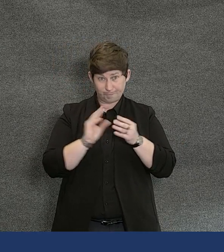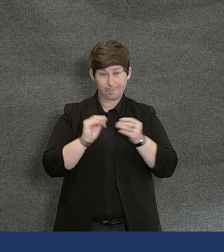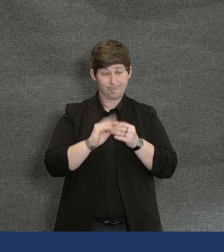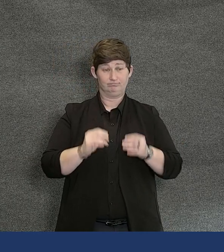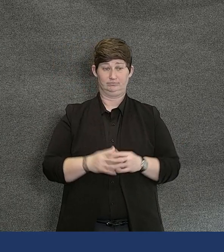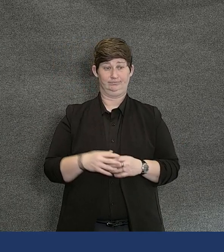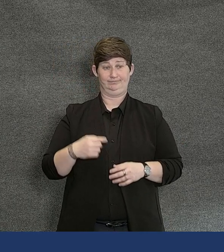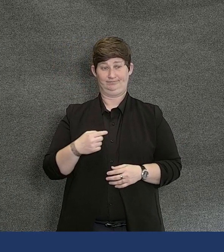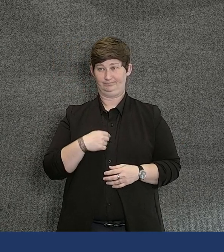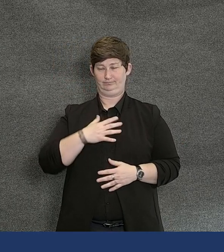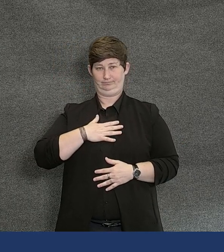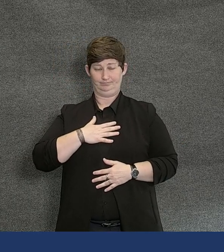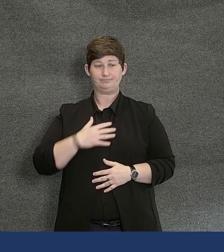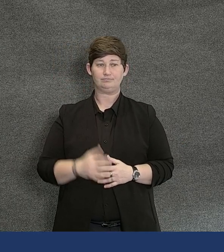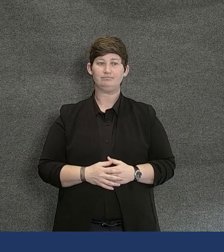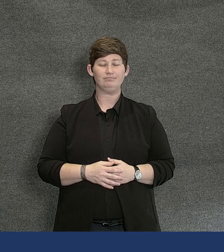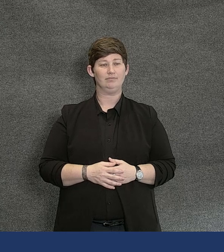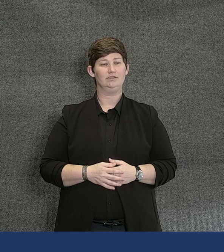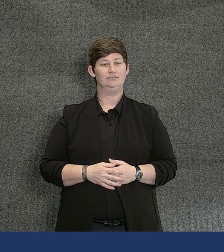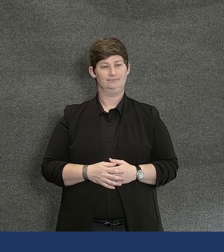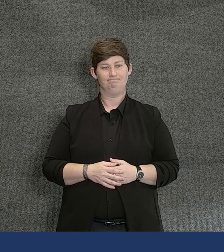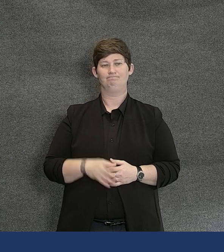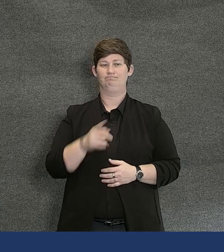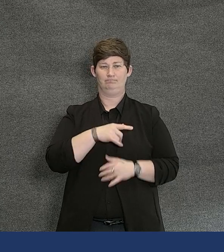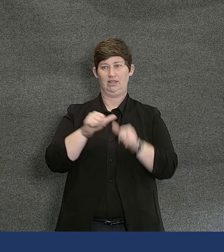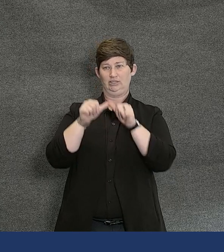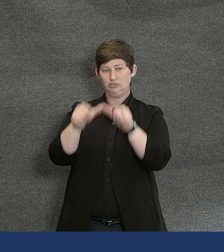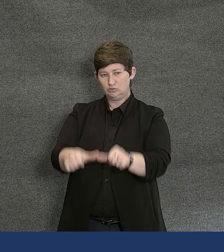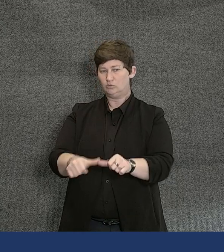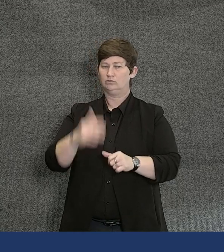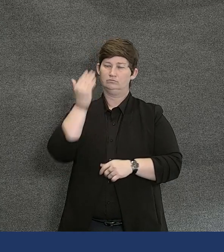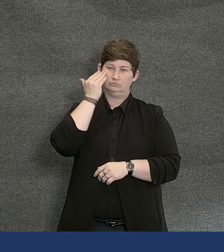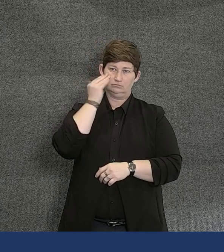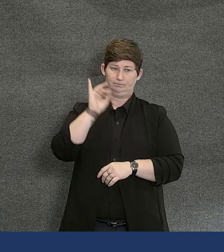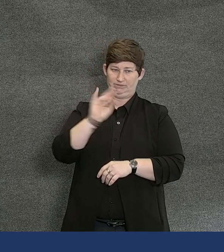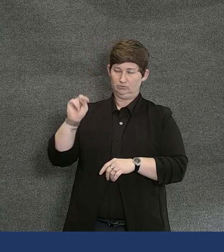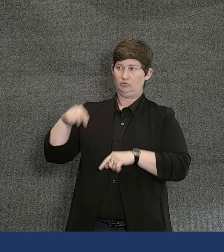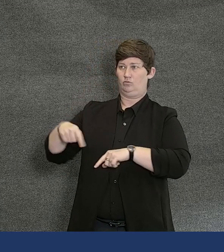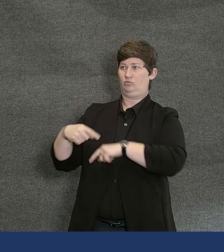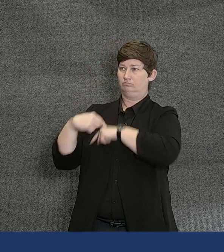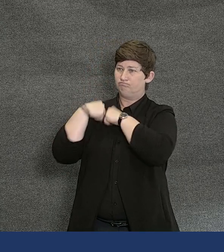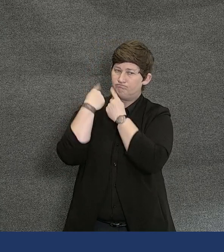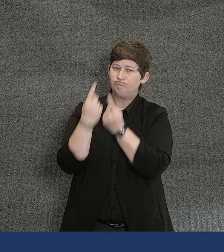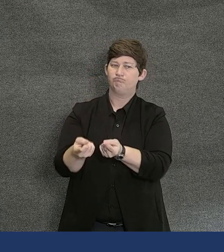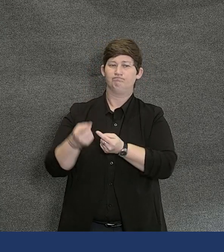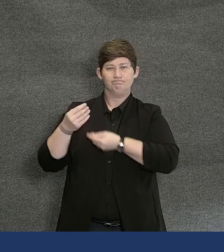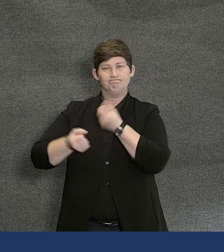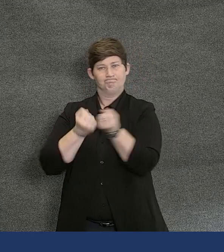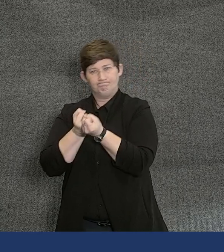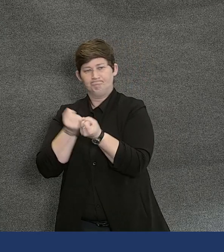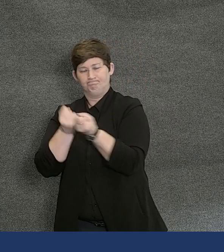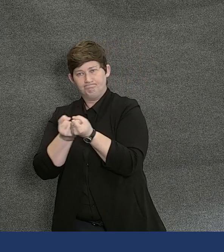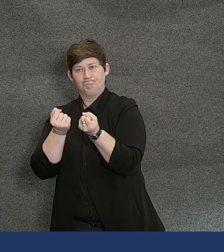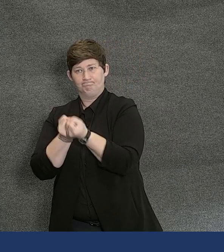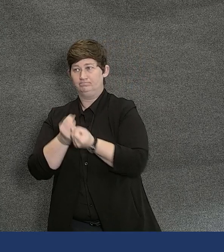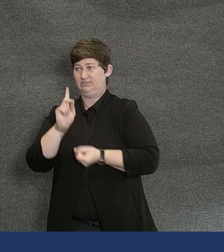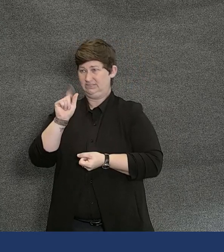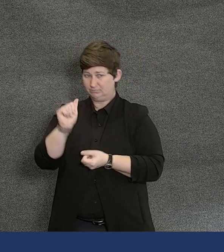continuing what is Minnesota's long legacy of supporting disability rights. Thank you both very much.